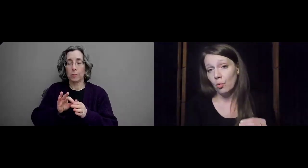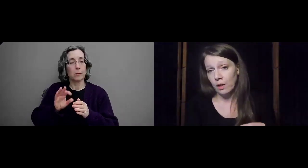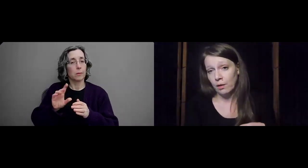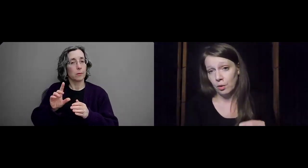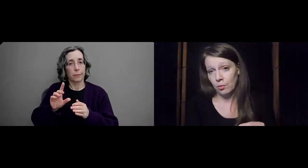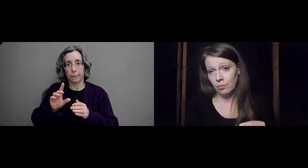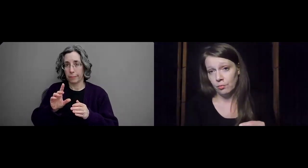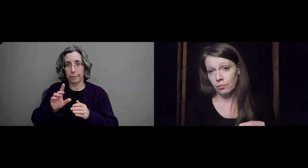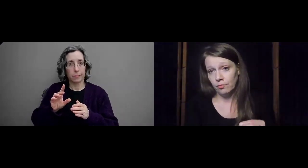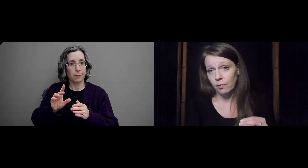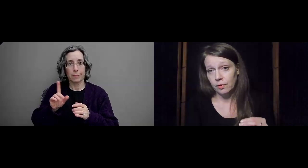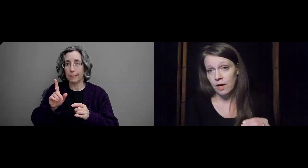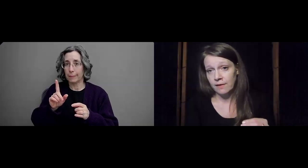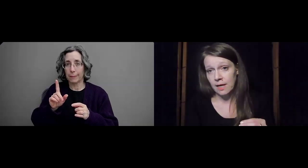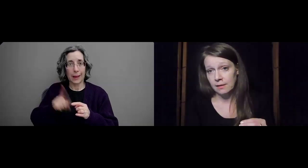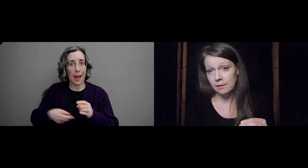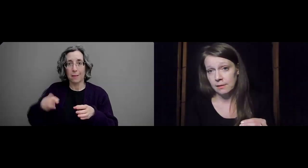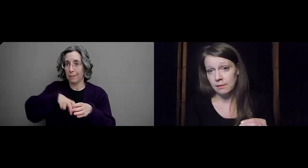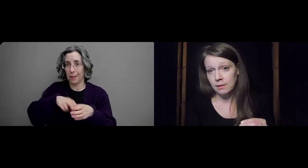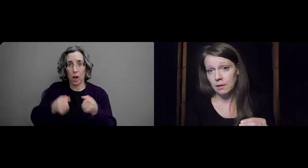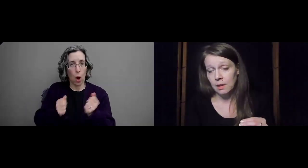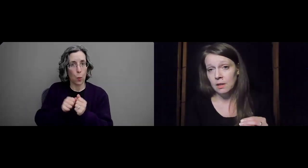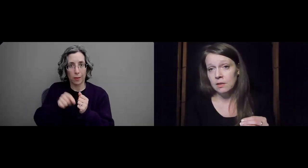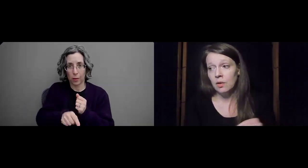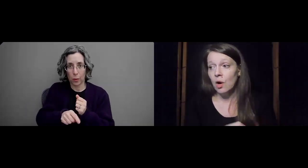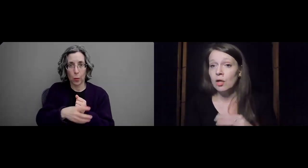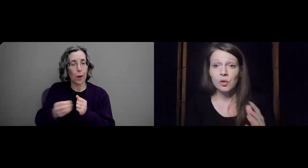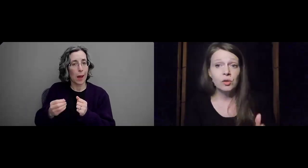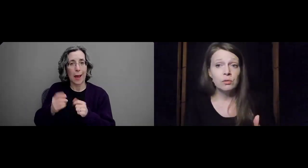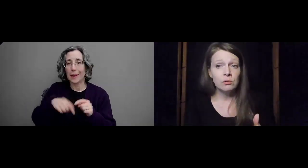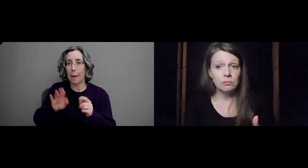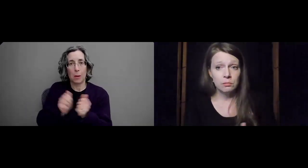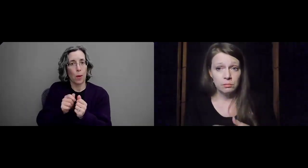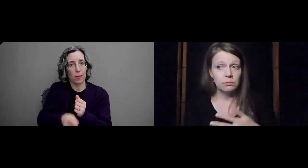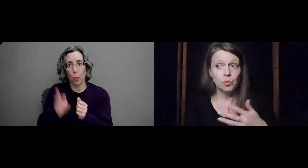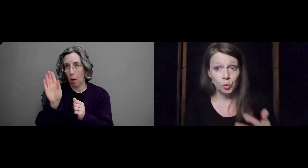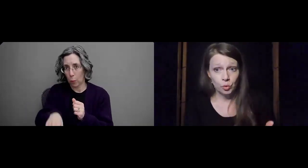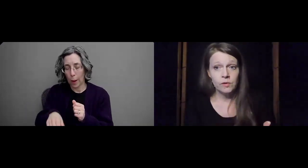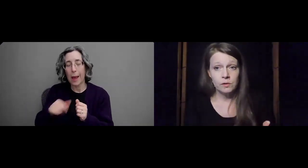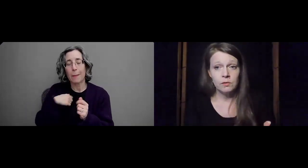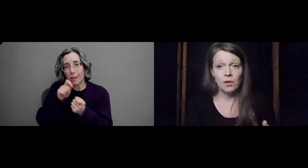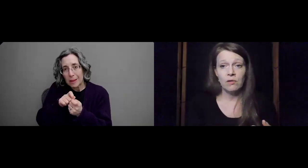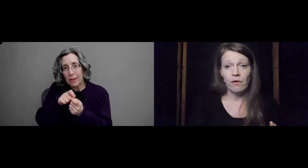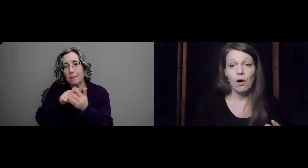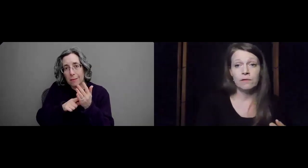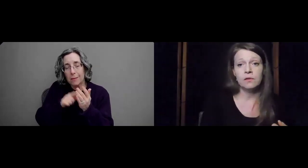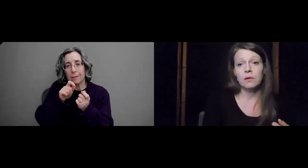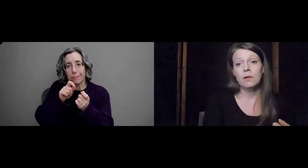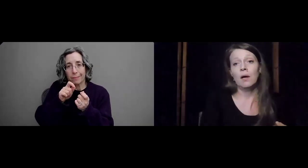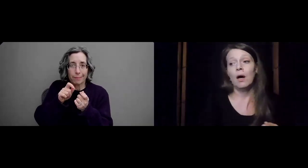certain portions, and they are not allowed to get into the car with you for the driving test.